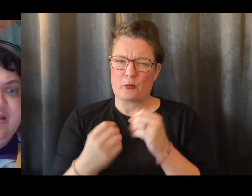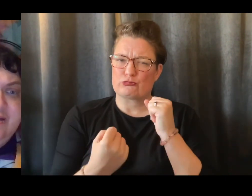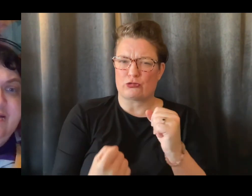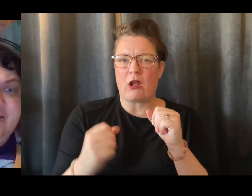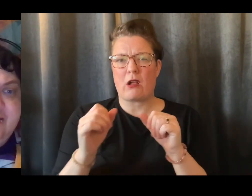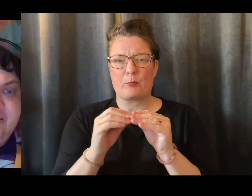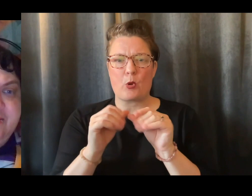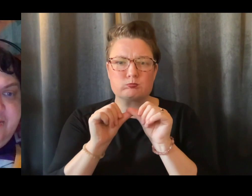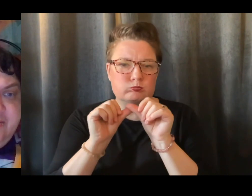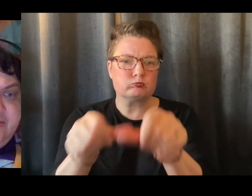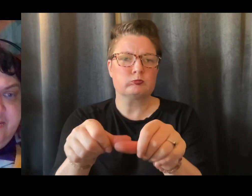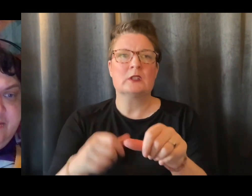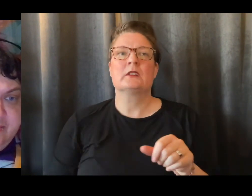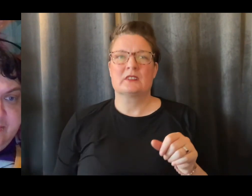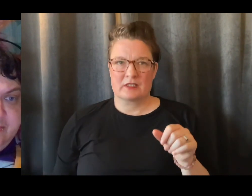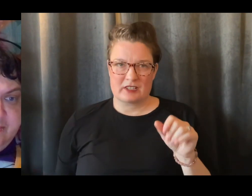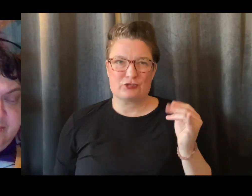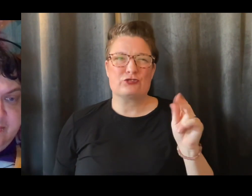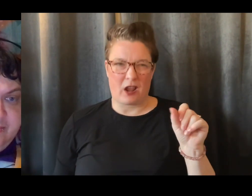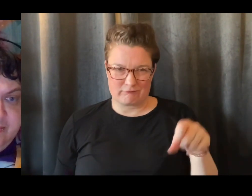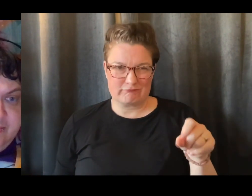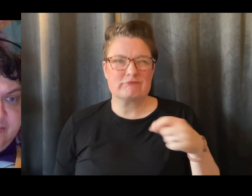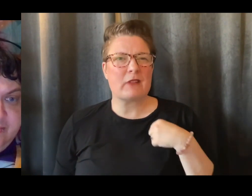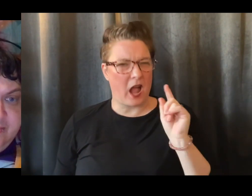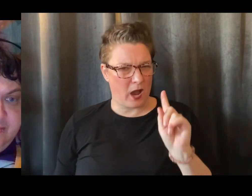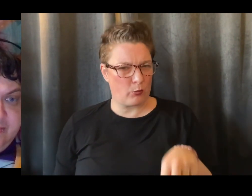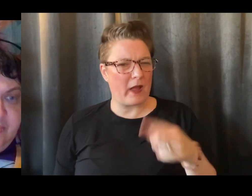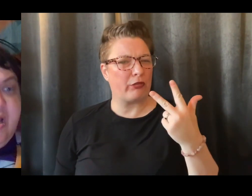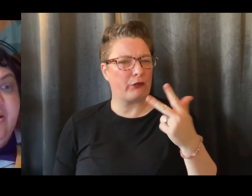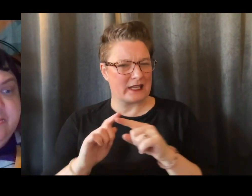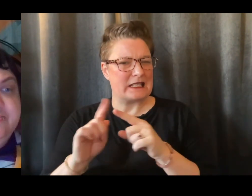Jna: I went three different years before we decided to not do it again.